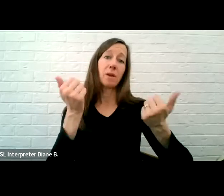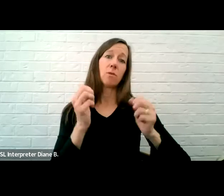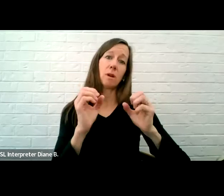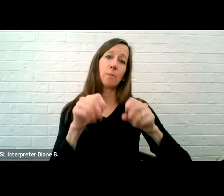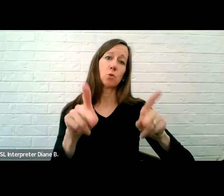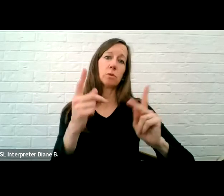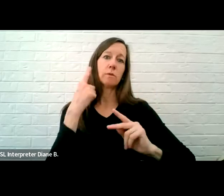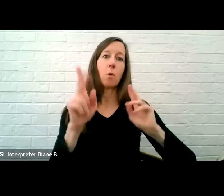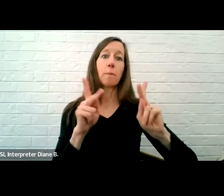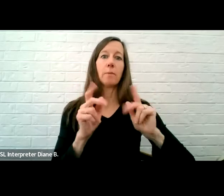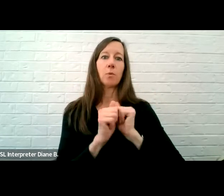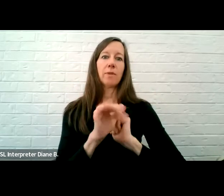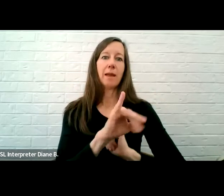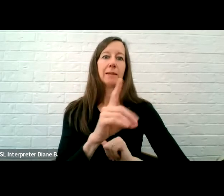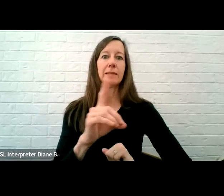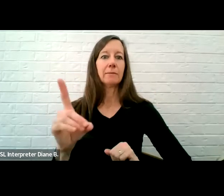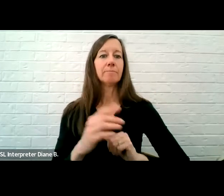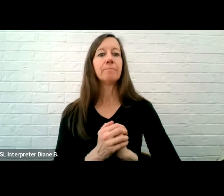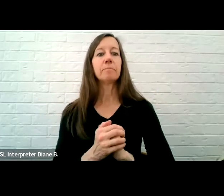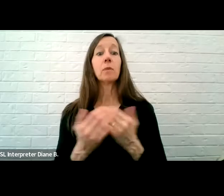today's powerpoint and the recording will be available on